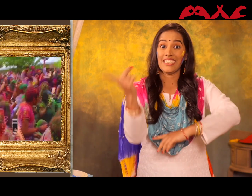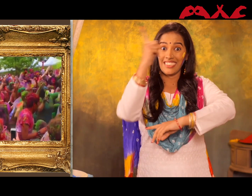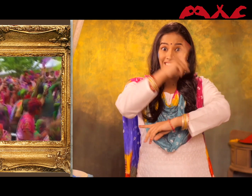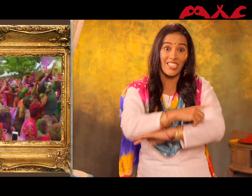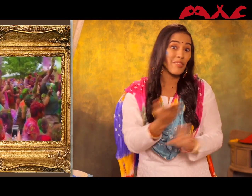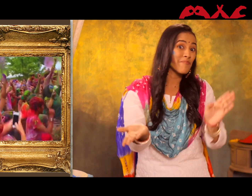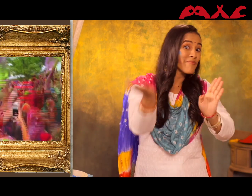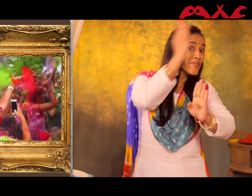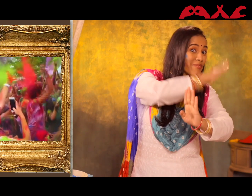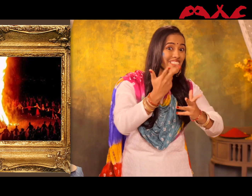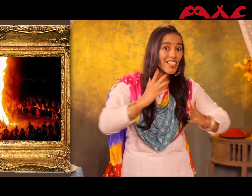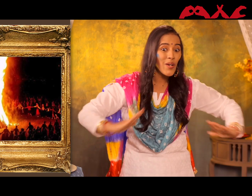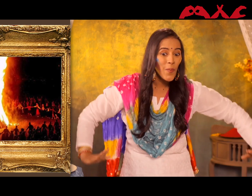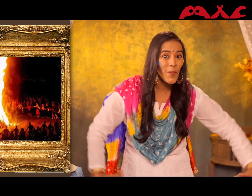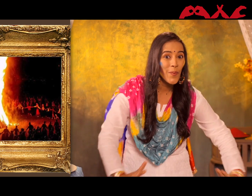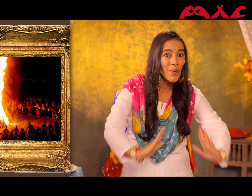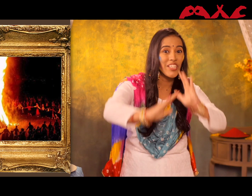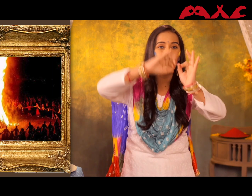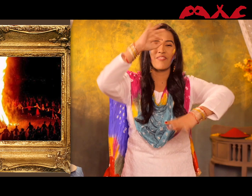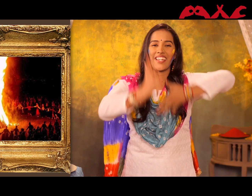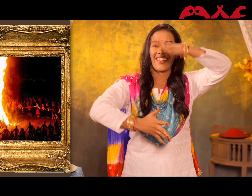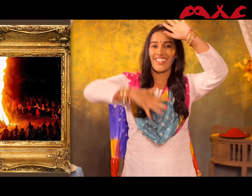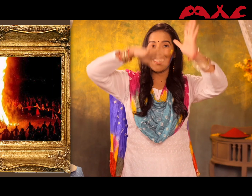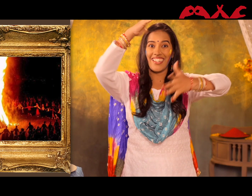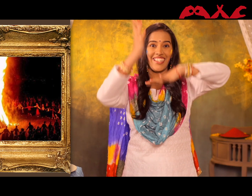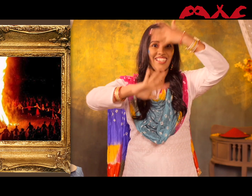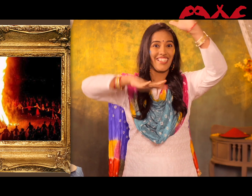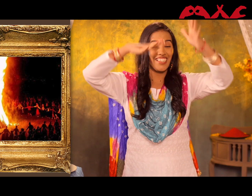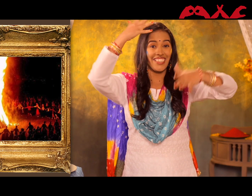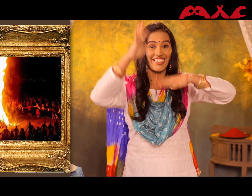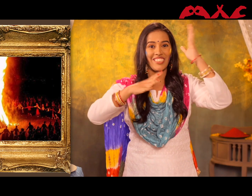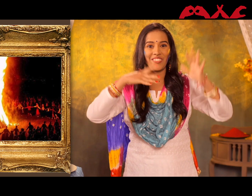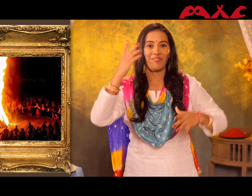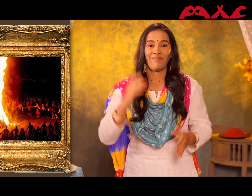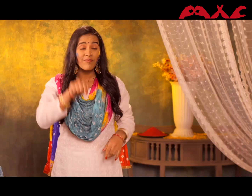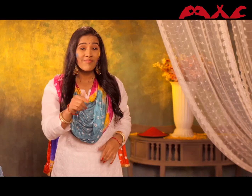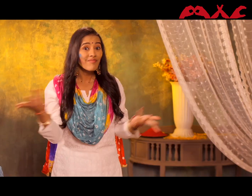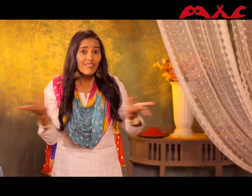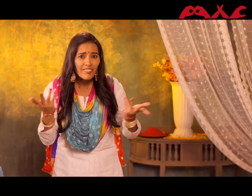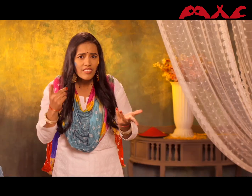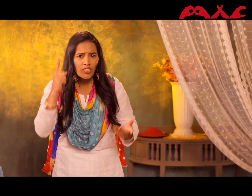A festival of colours. It is celebrated over two days. On the first day, holika is burnt.